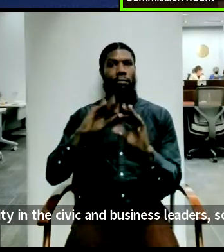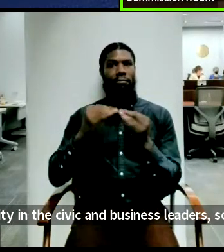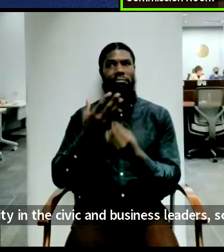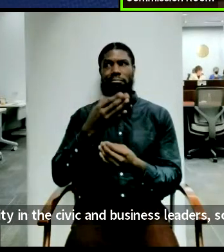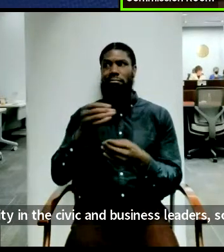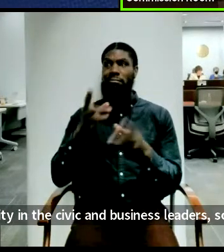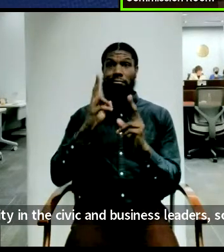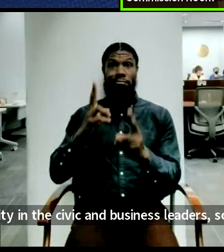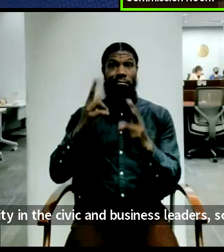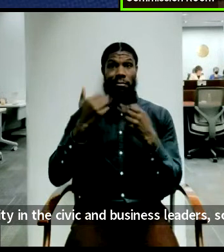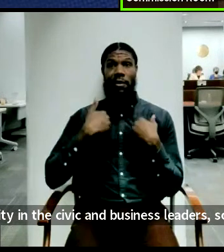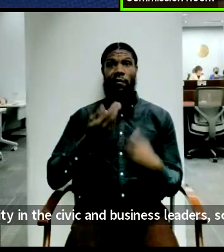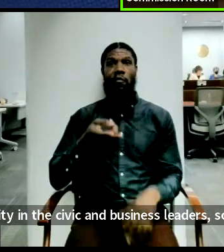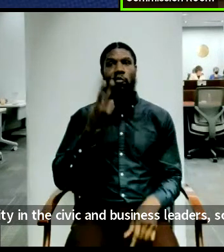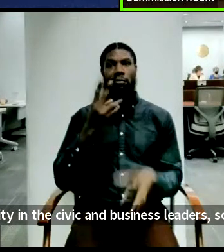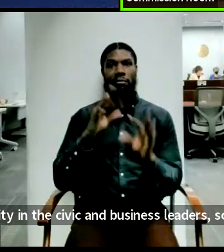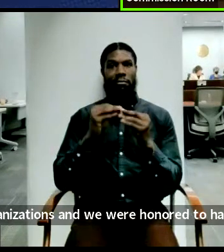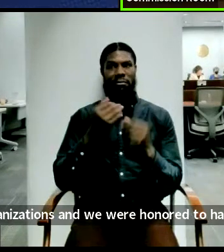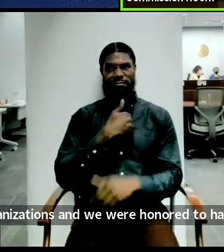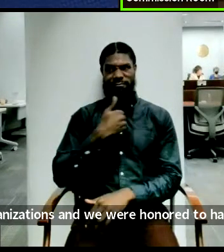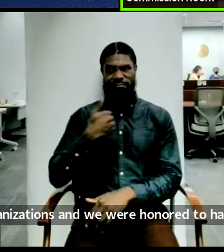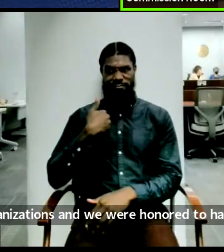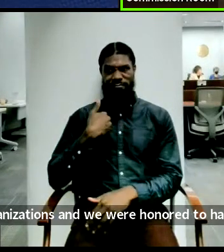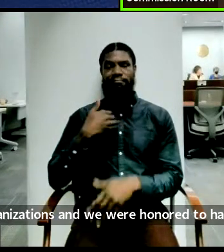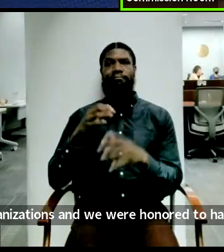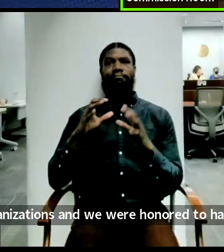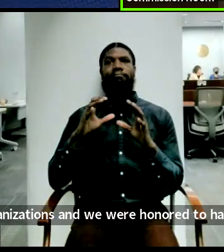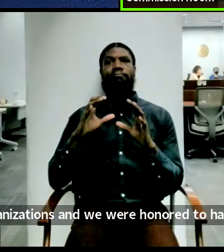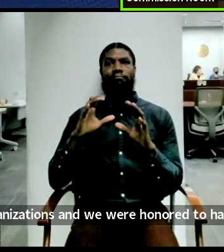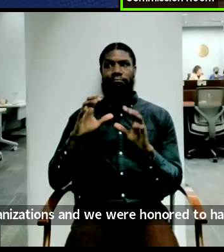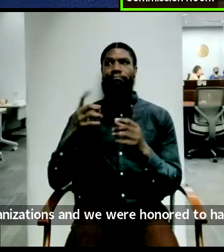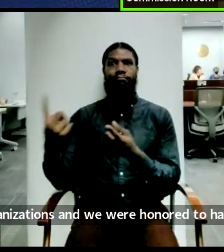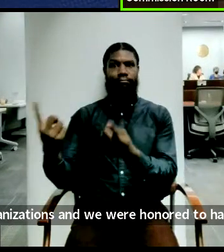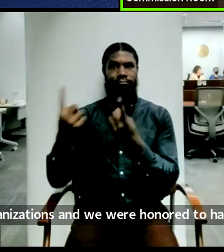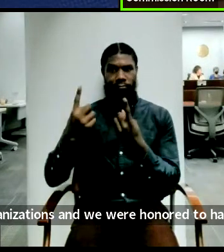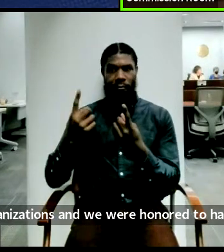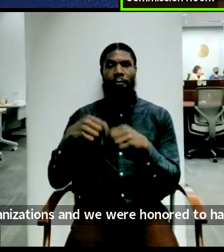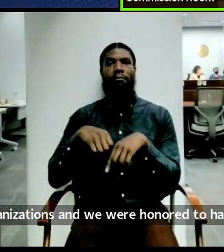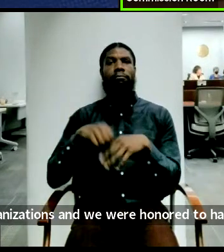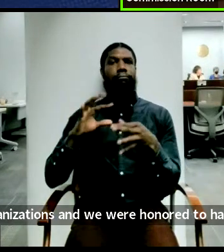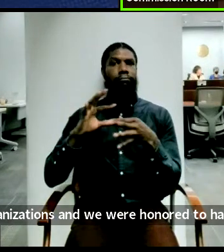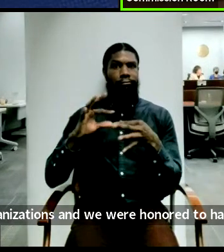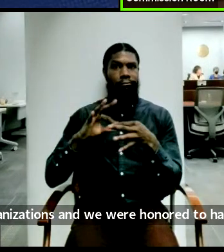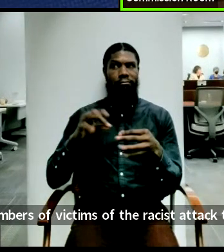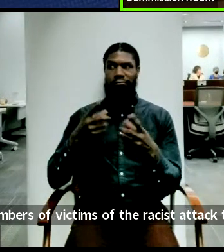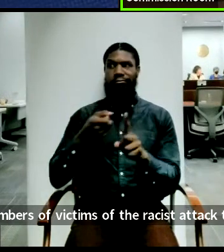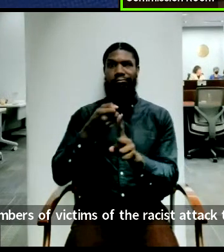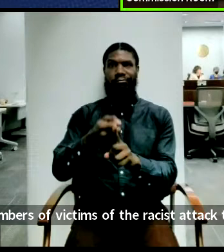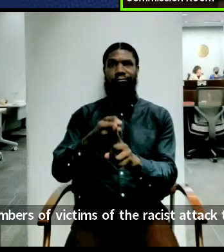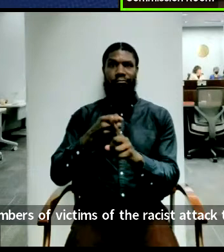members of victims of the racist attack that occurred in May um of this year.